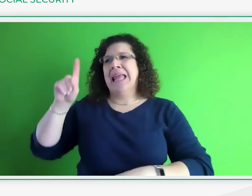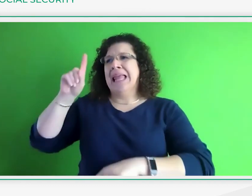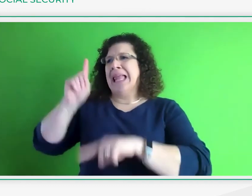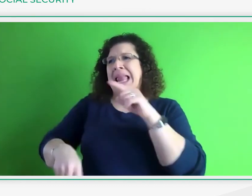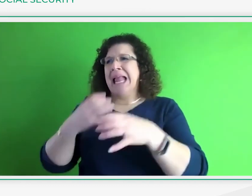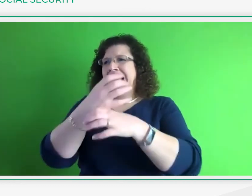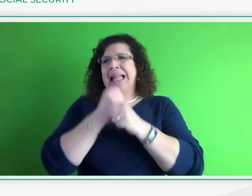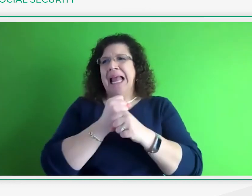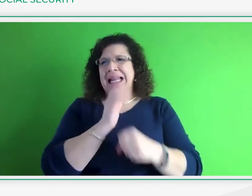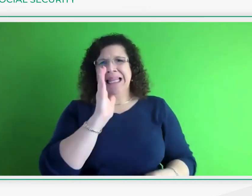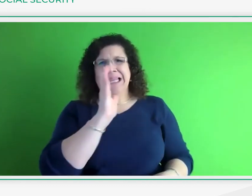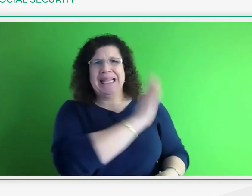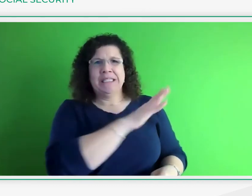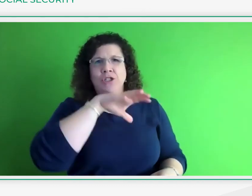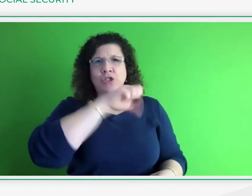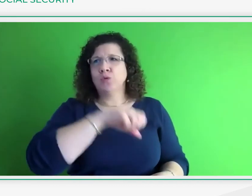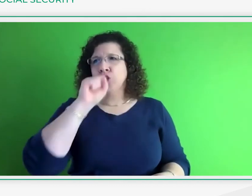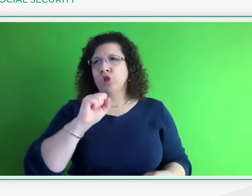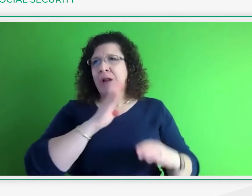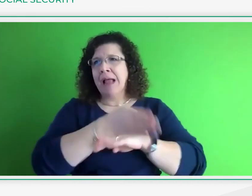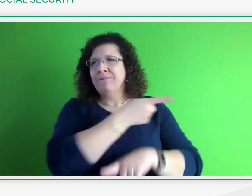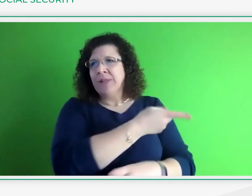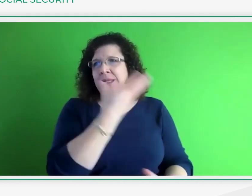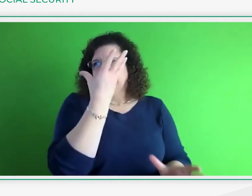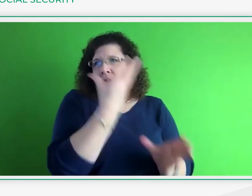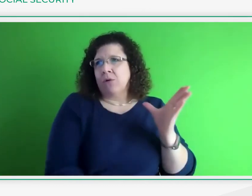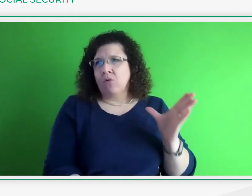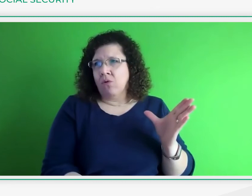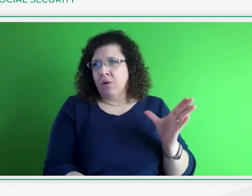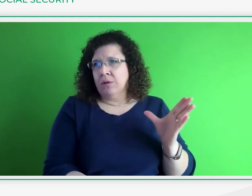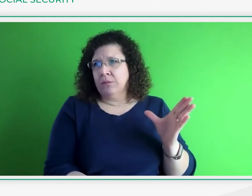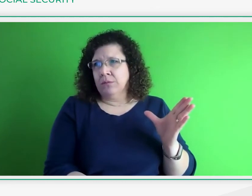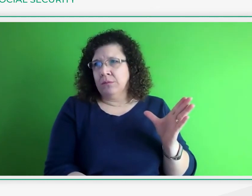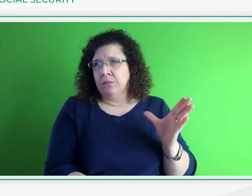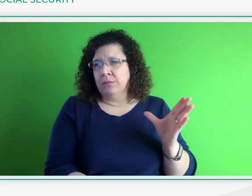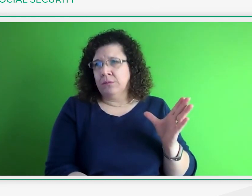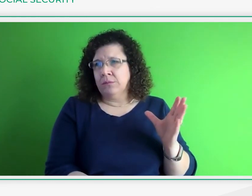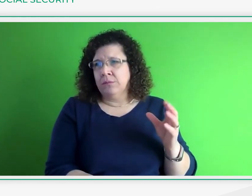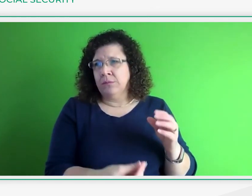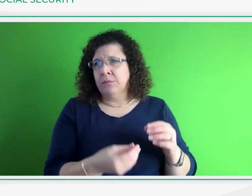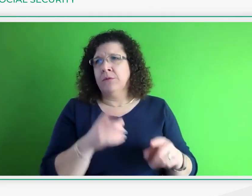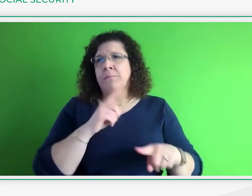So she said she couldn't get his Social Security after he passed away.